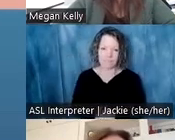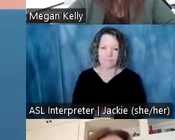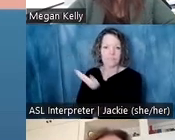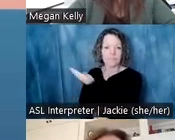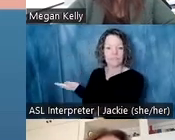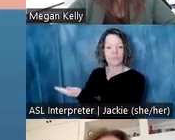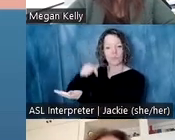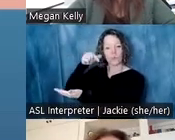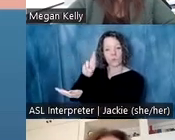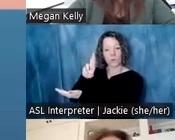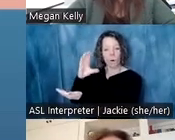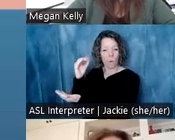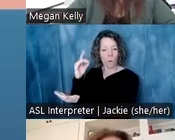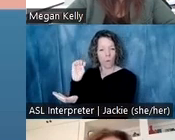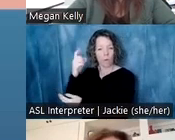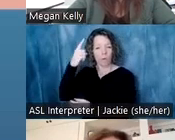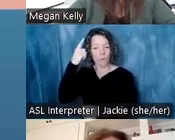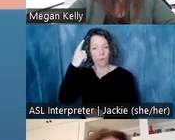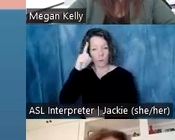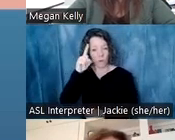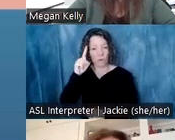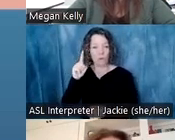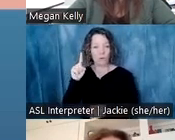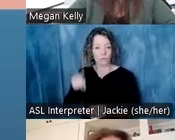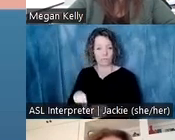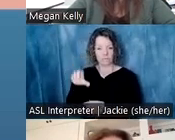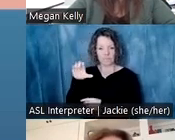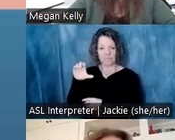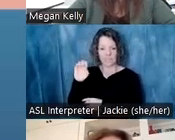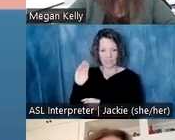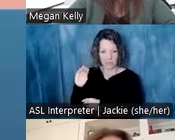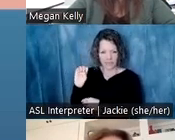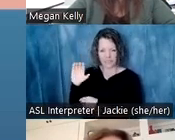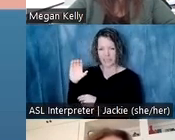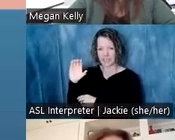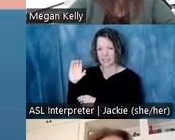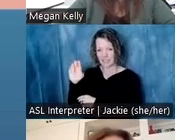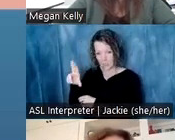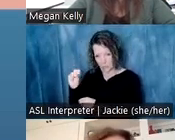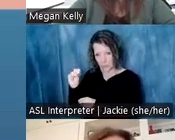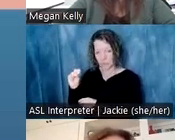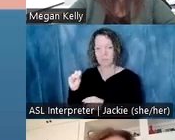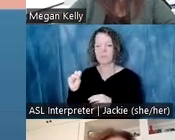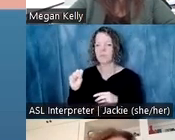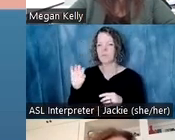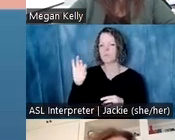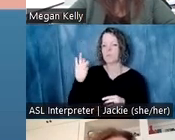You will also see these links in the chat, posted in the chat or in the Q&A or both. But